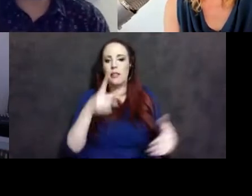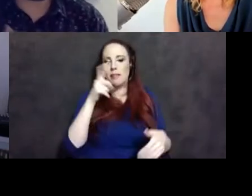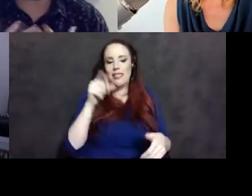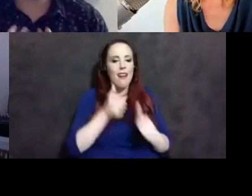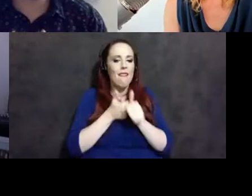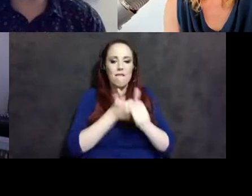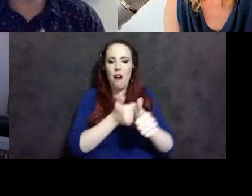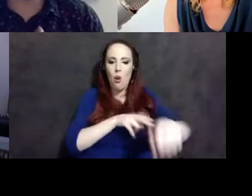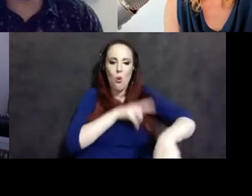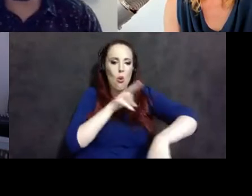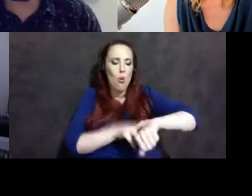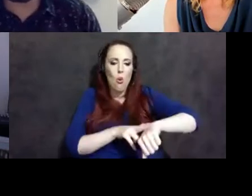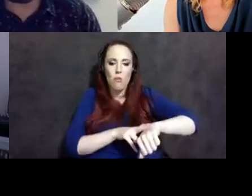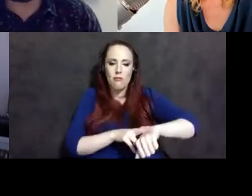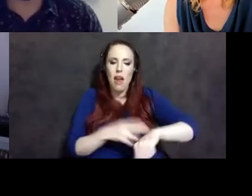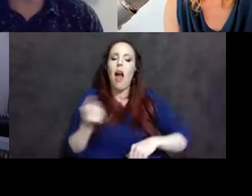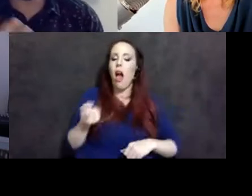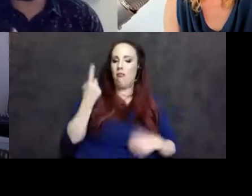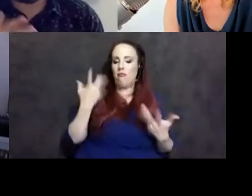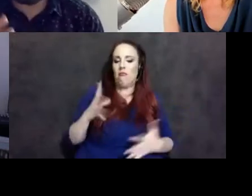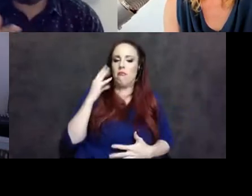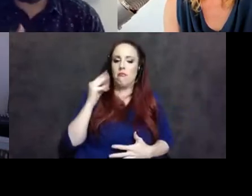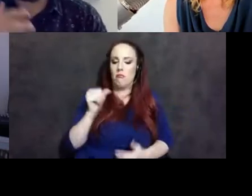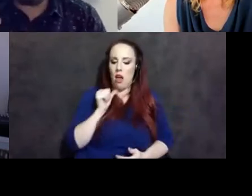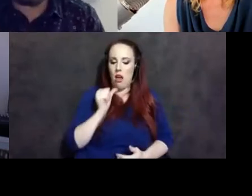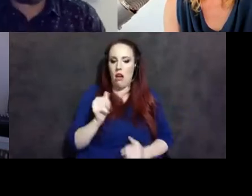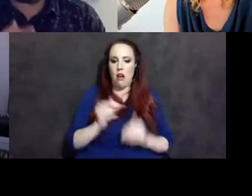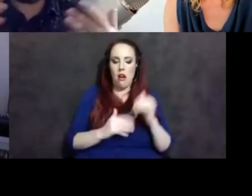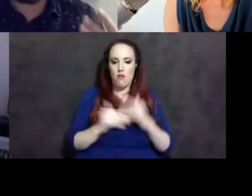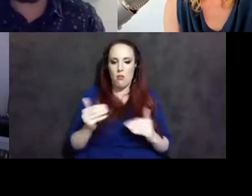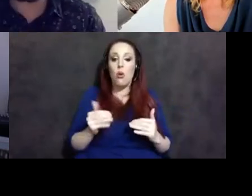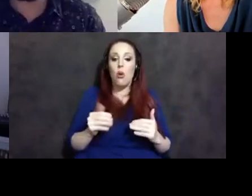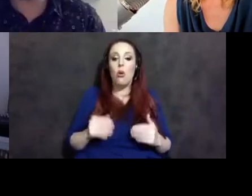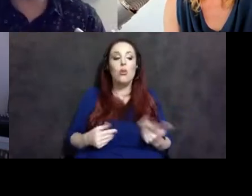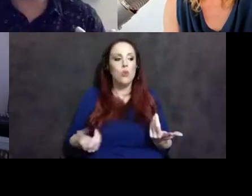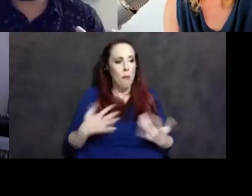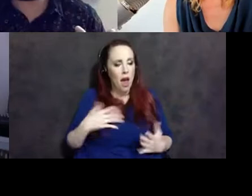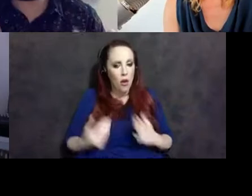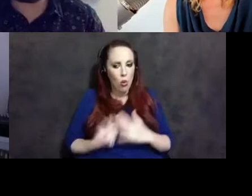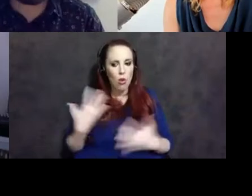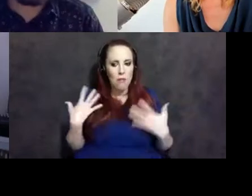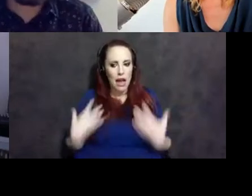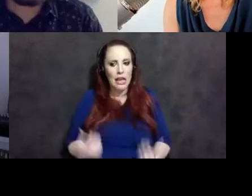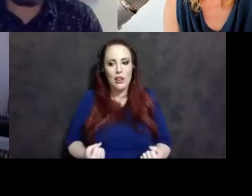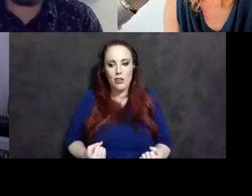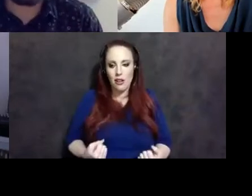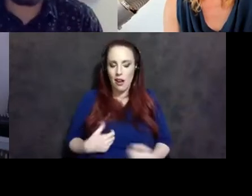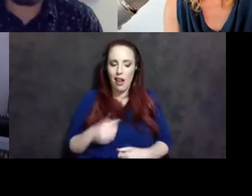I know what it is to be uncomfortable. And actually, I'm healing and everything, I love being uncomfortable because I know